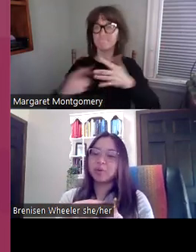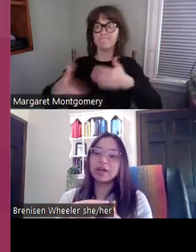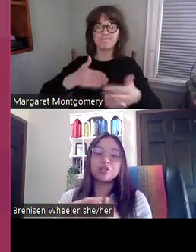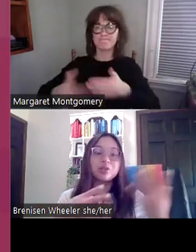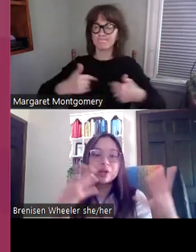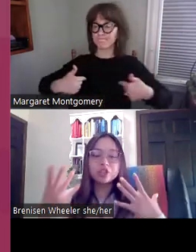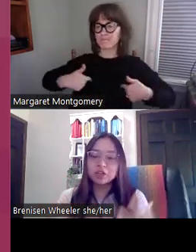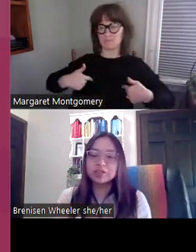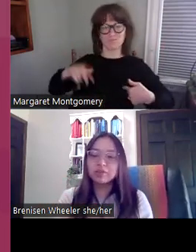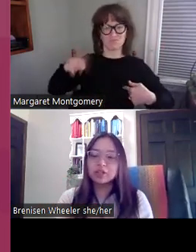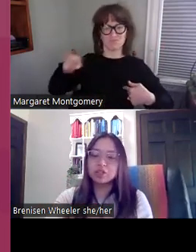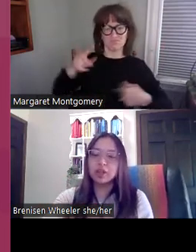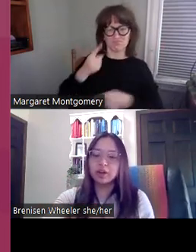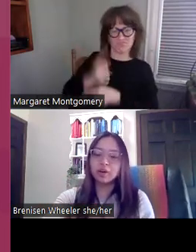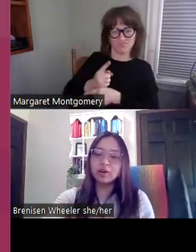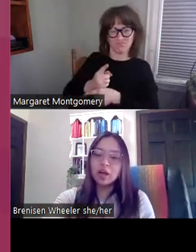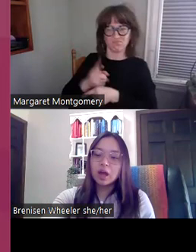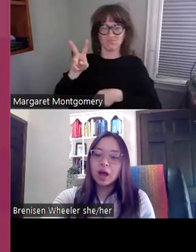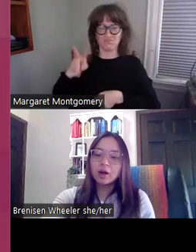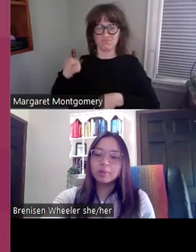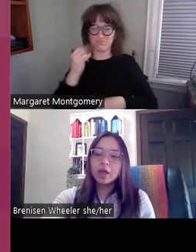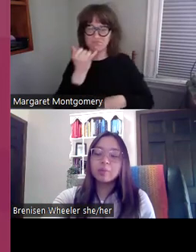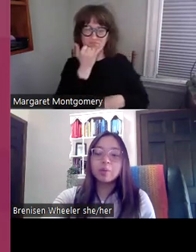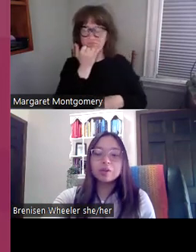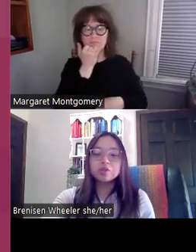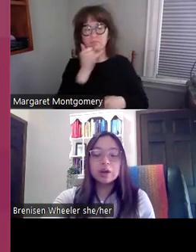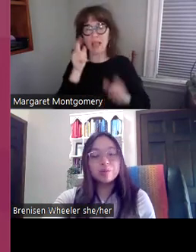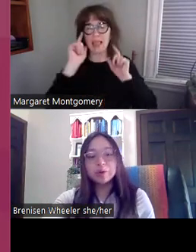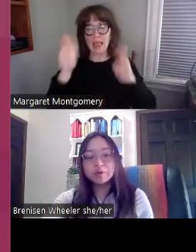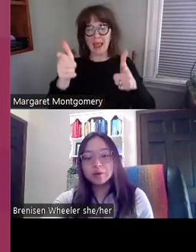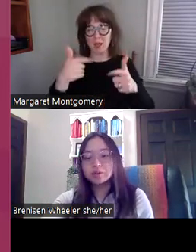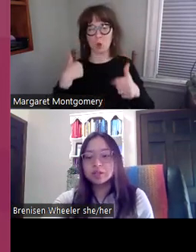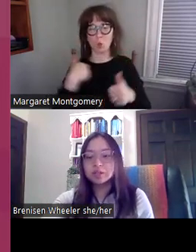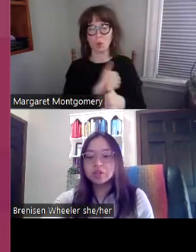12:09:26 We'll get to a shared definition later. But when you do kind of put in words,